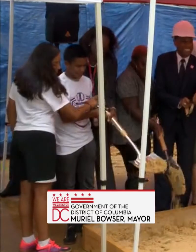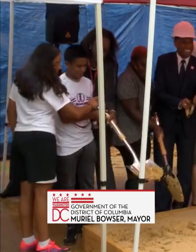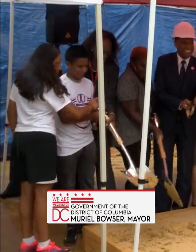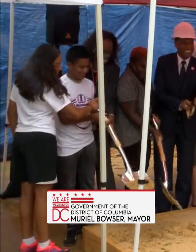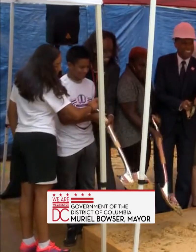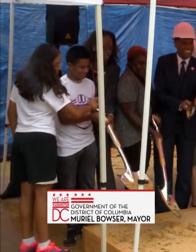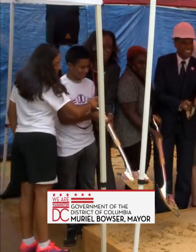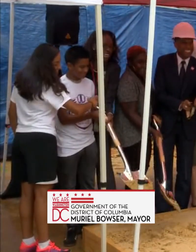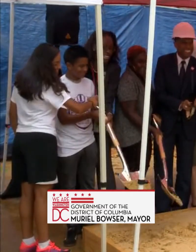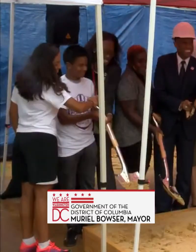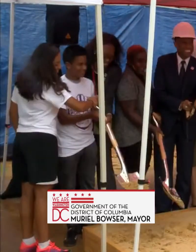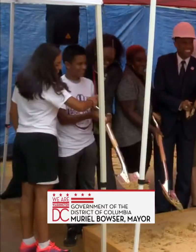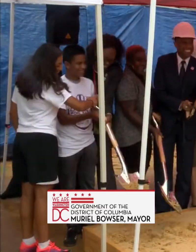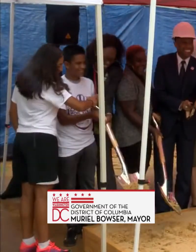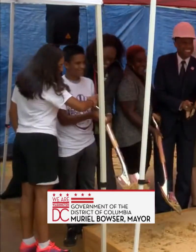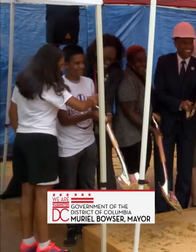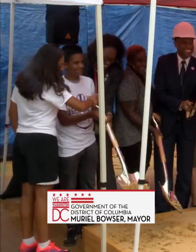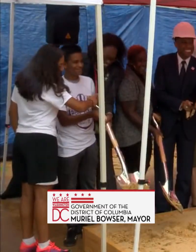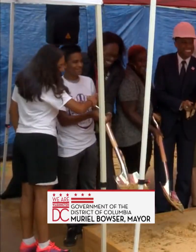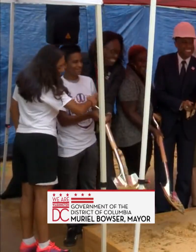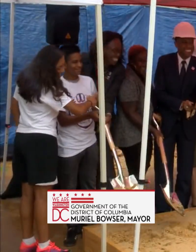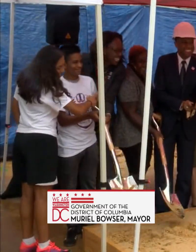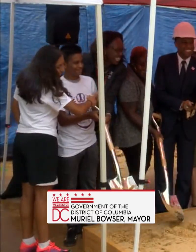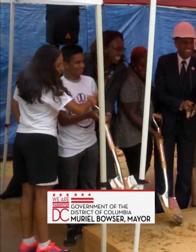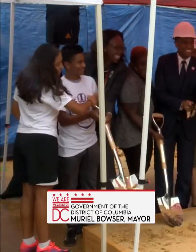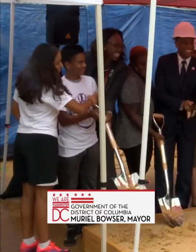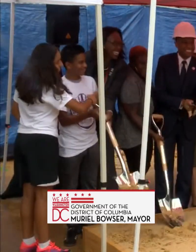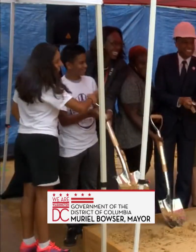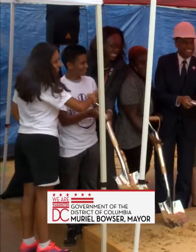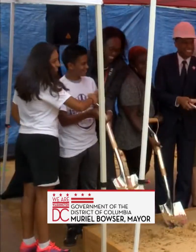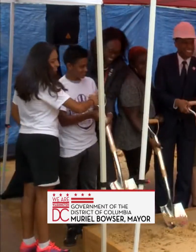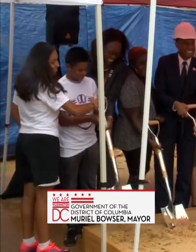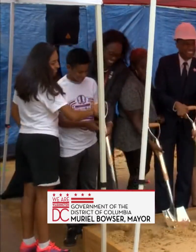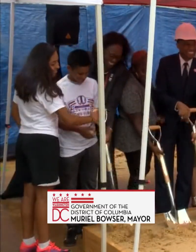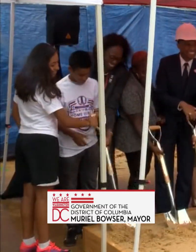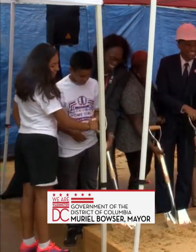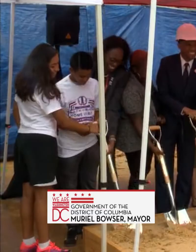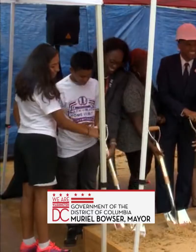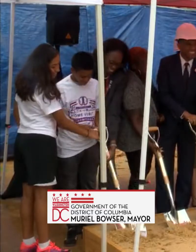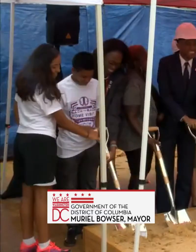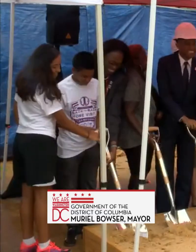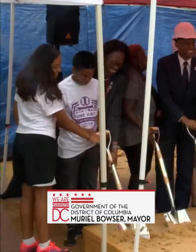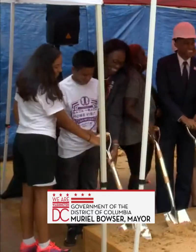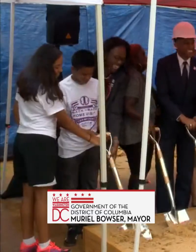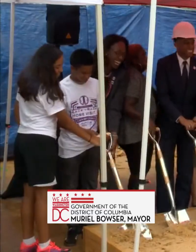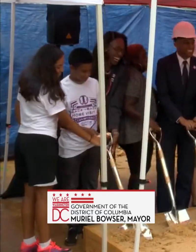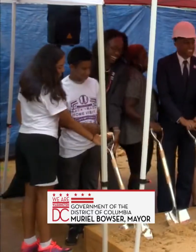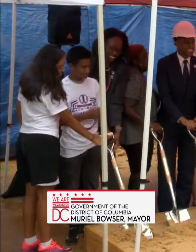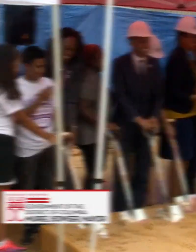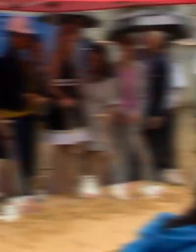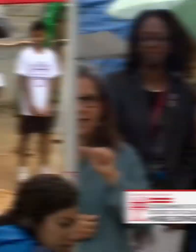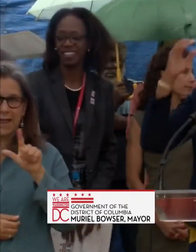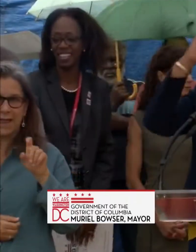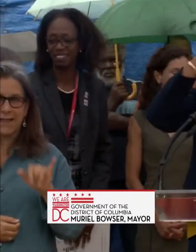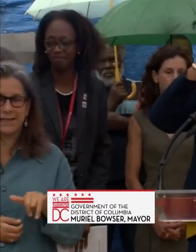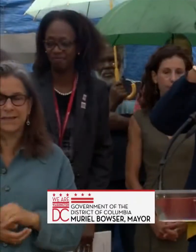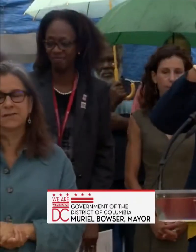ALL RIGHT. LET THE WORK BEGIN.